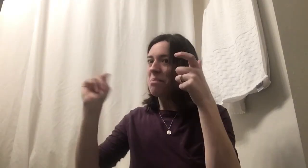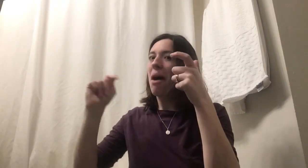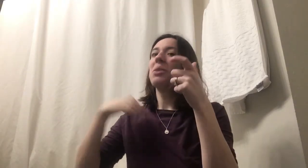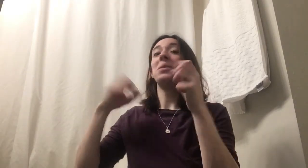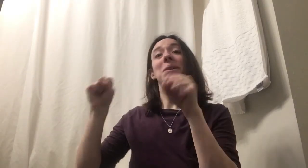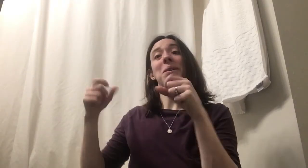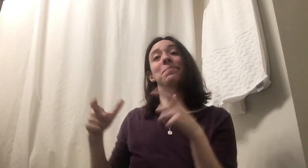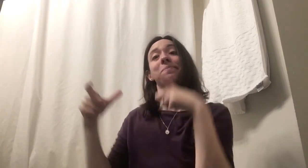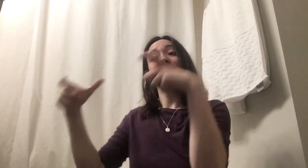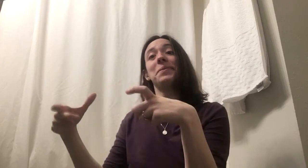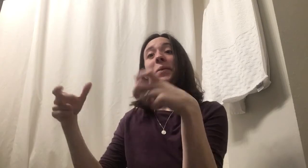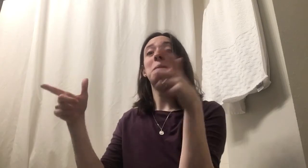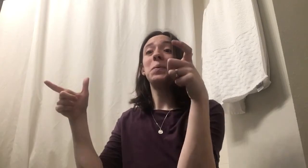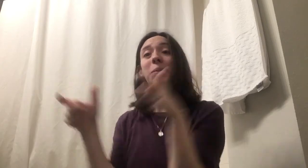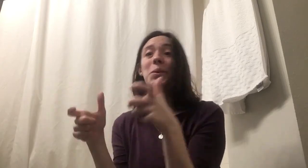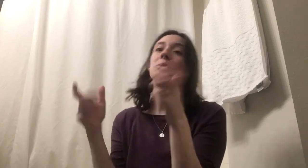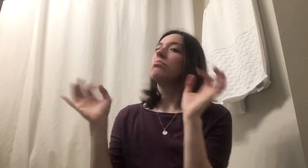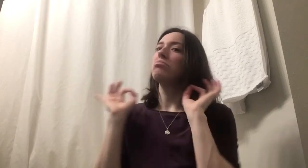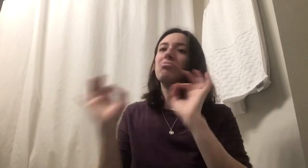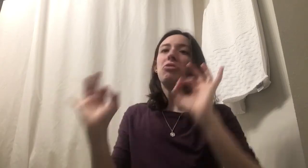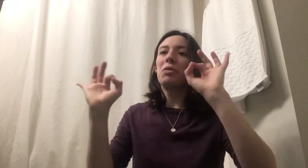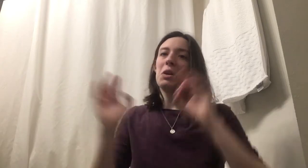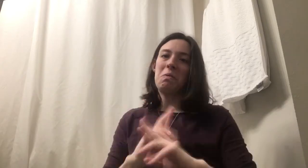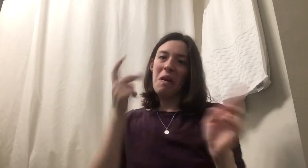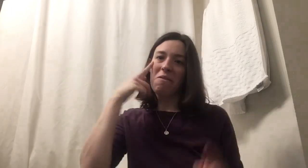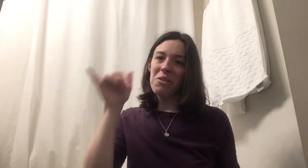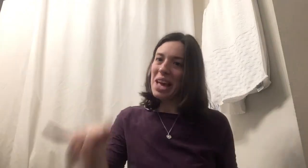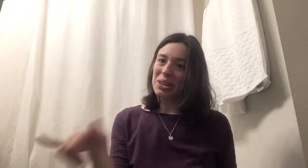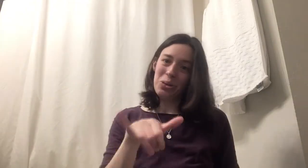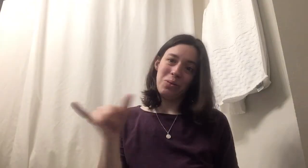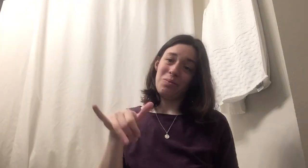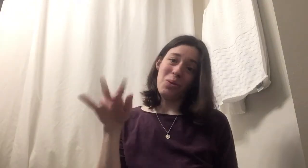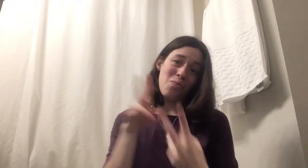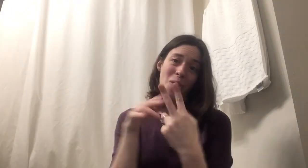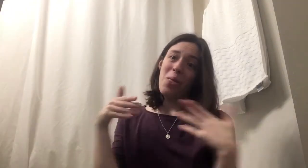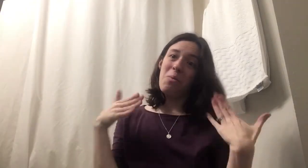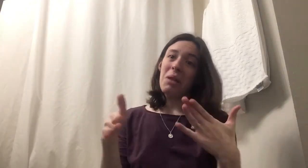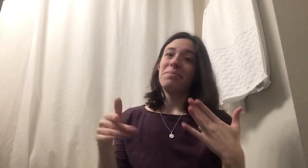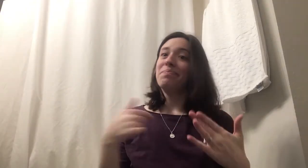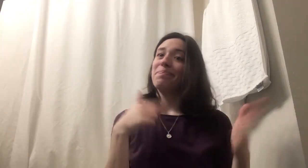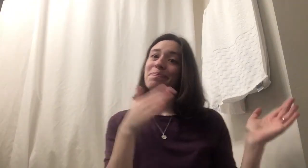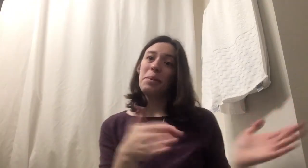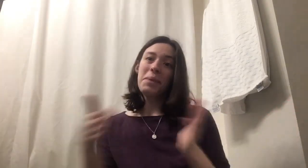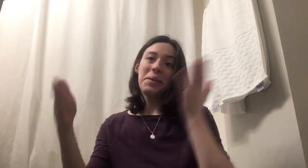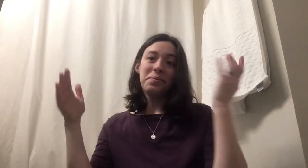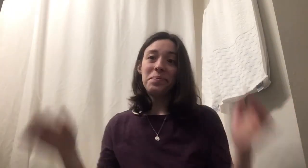Then I can put it on a real potty. It's perfect. I'm ready for that too. Either way, I'm prepared.